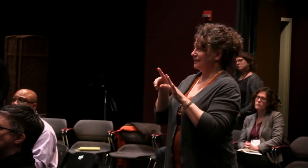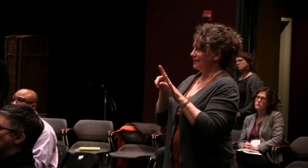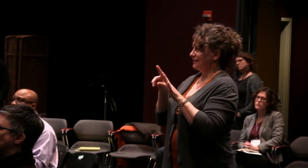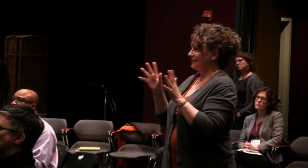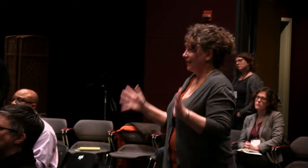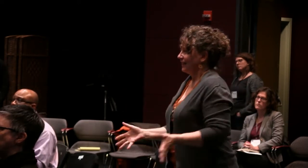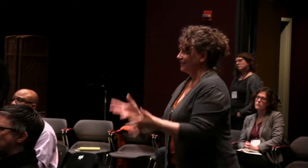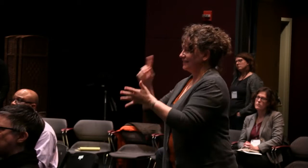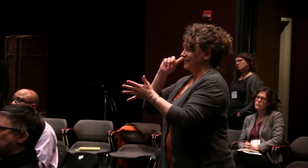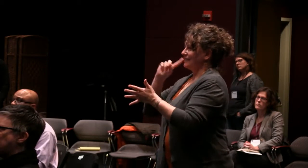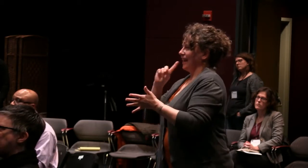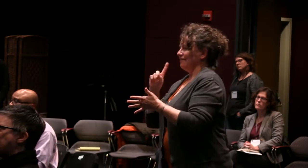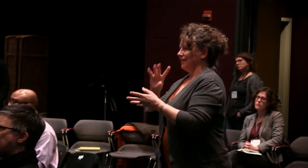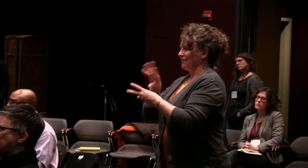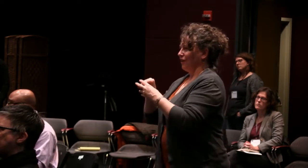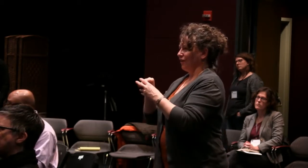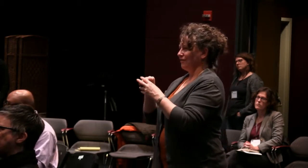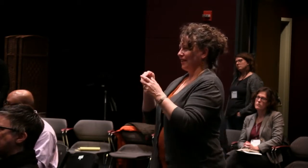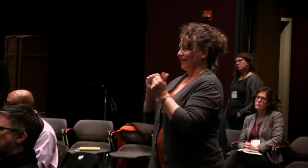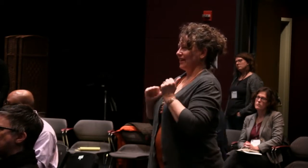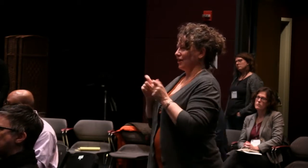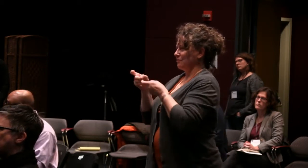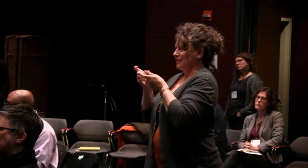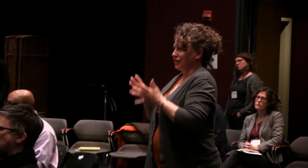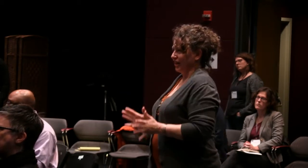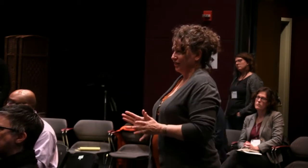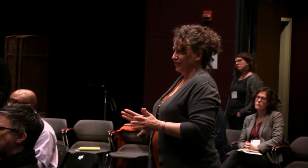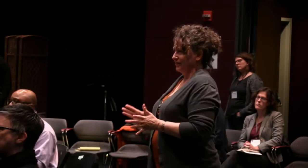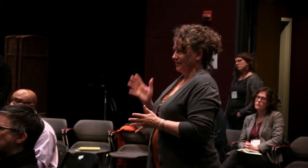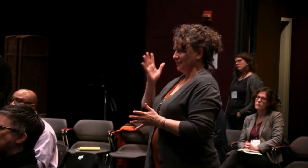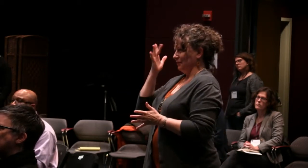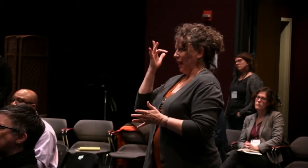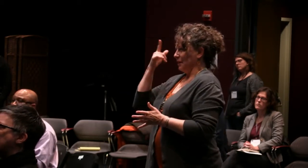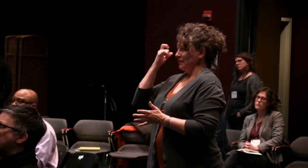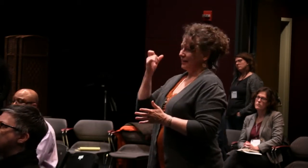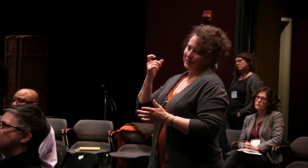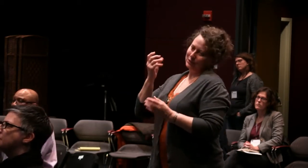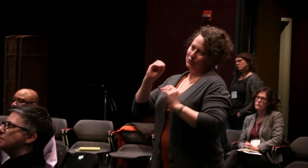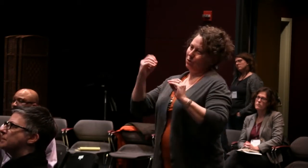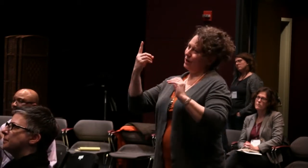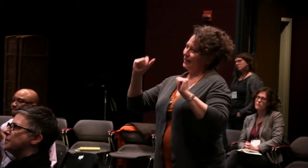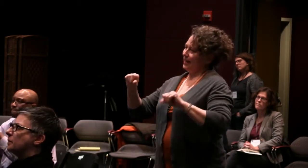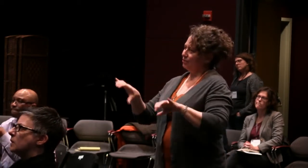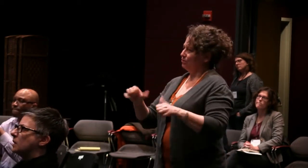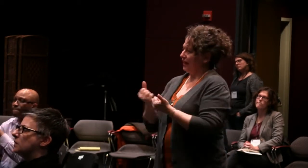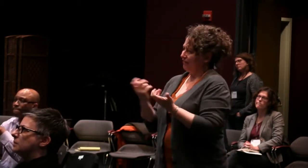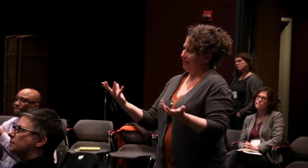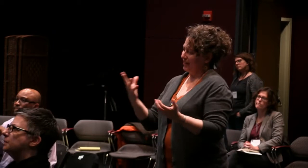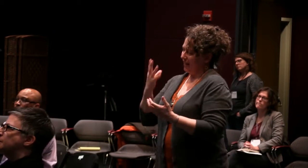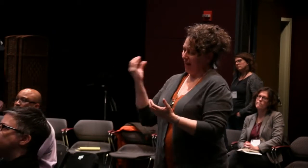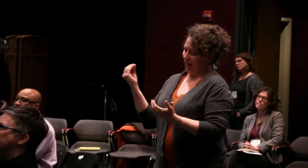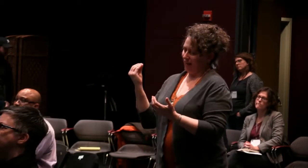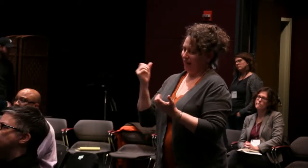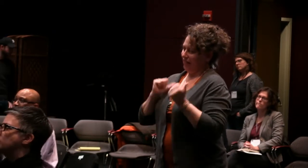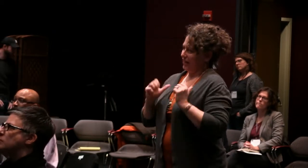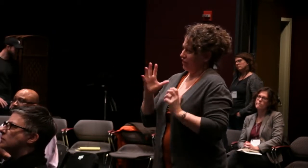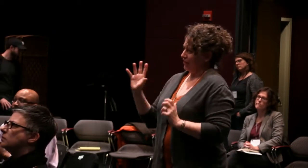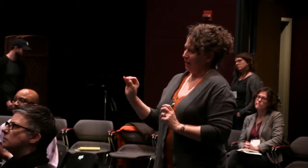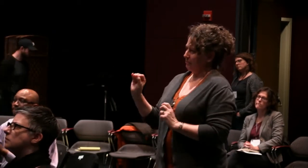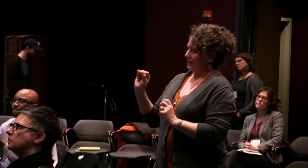but it's also important for deaf to be involved in theater as directors. No one can do everything.